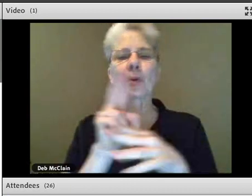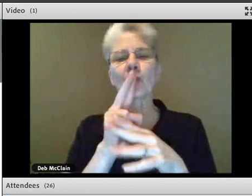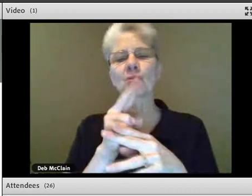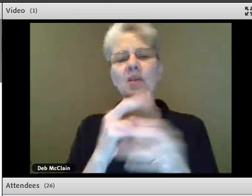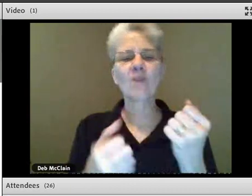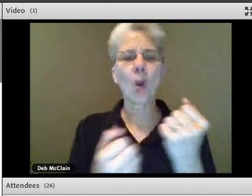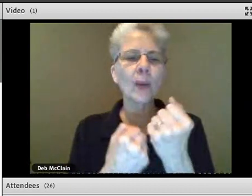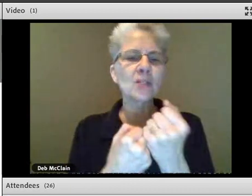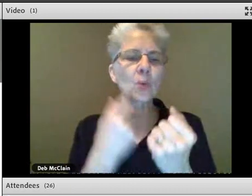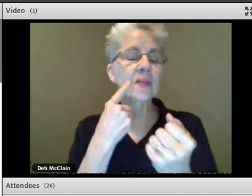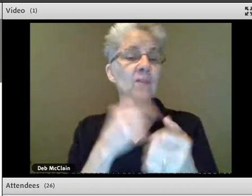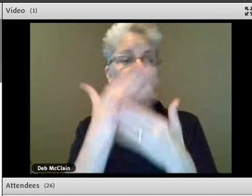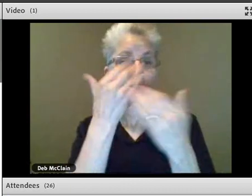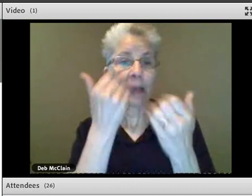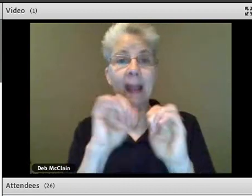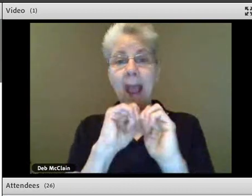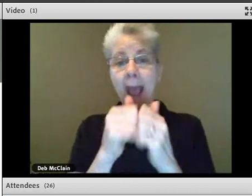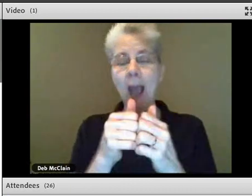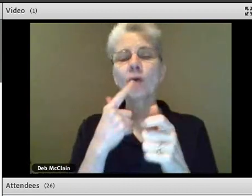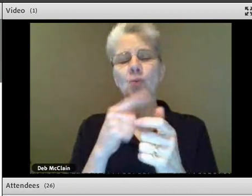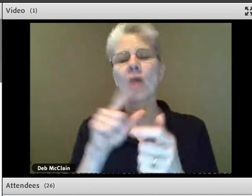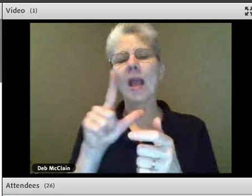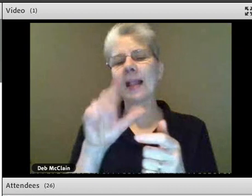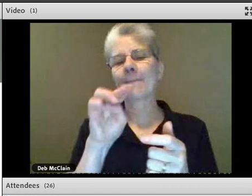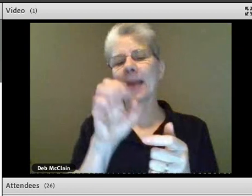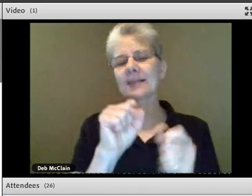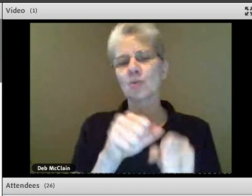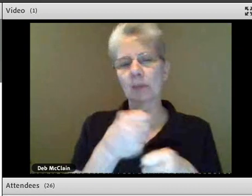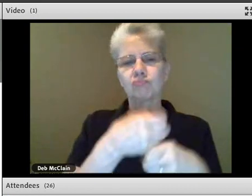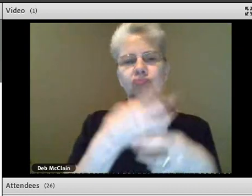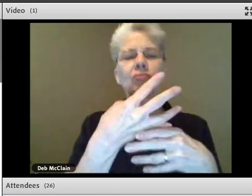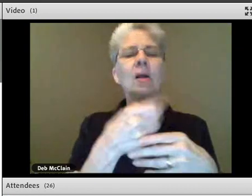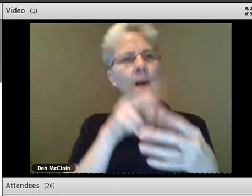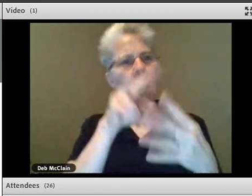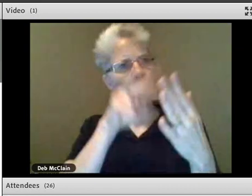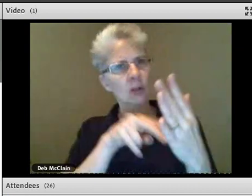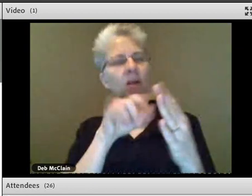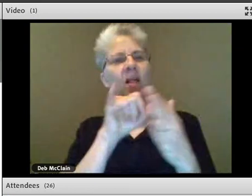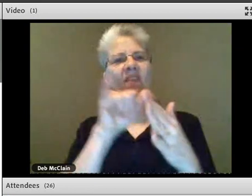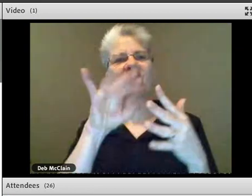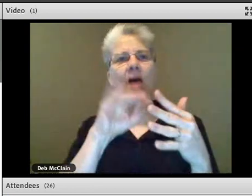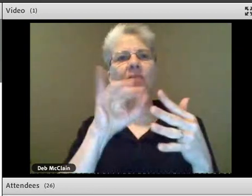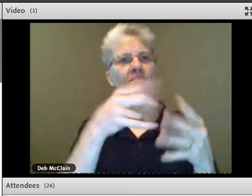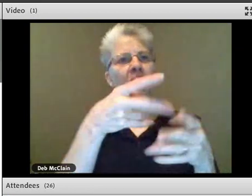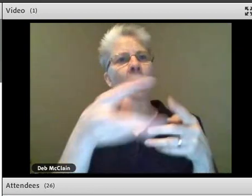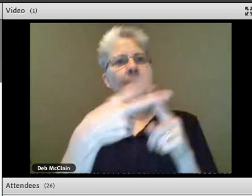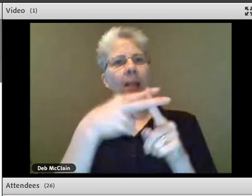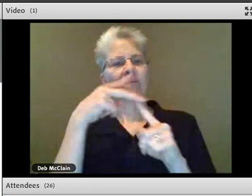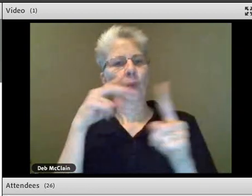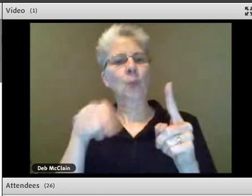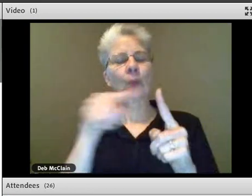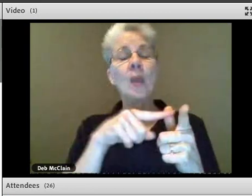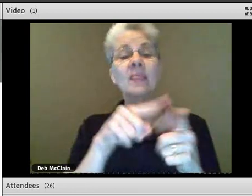So if you forget how to do something, there's a learning management system where you can then quickly get the files you need. Then there's also the assessment piece,